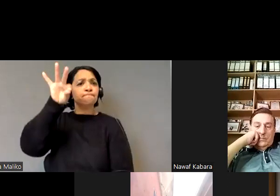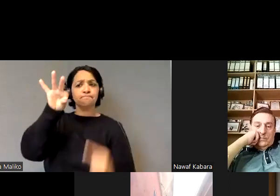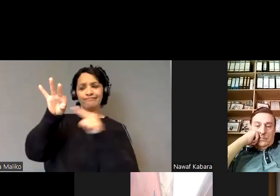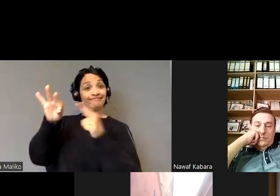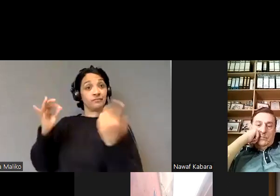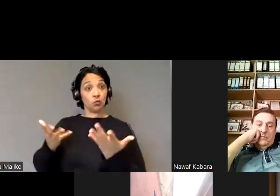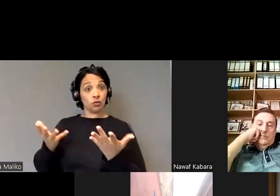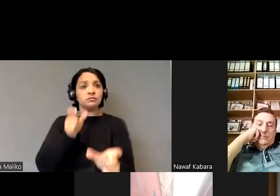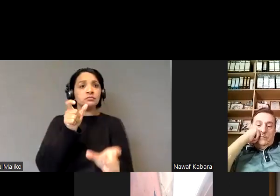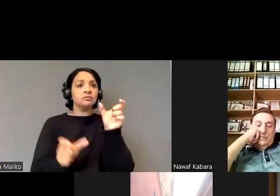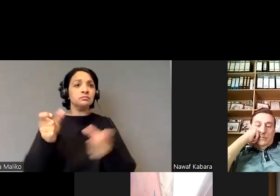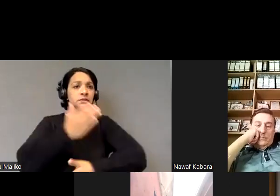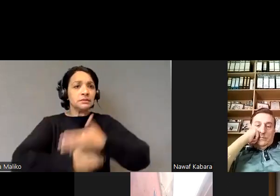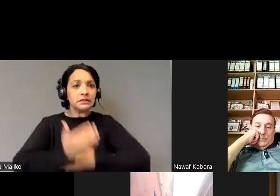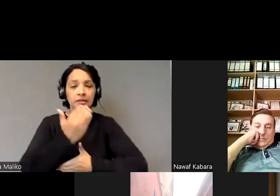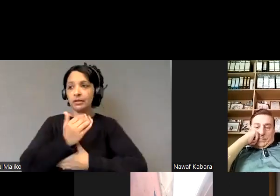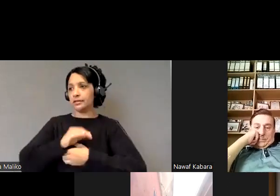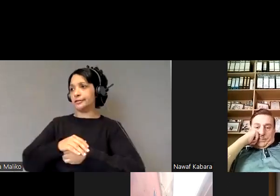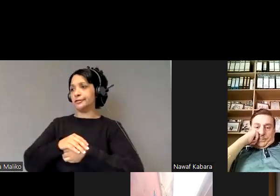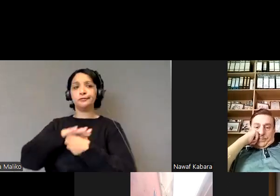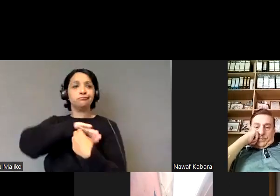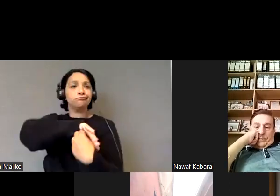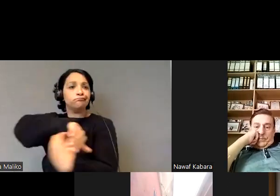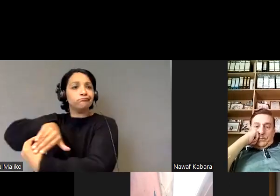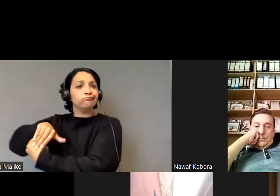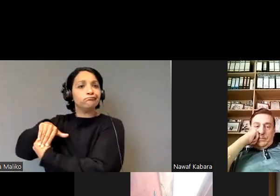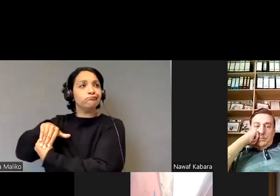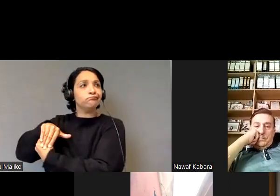overlooked or as what he calls invisible during armed ¨conflict, and